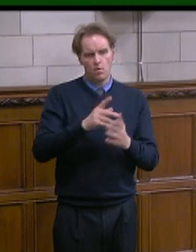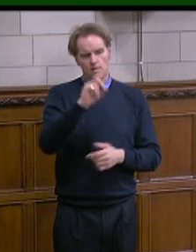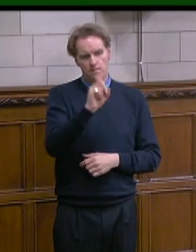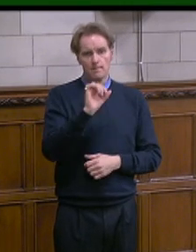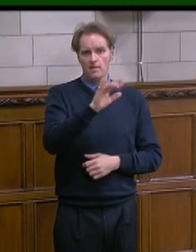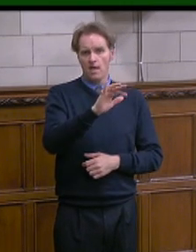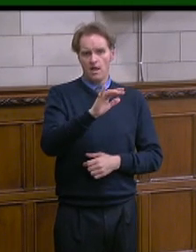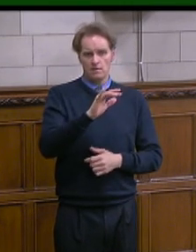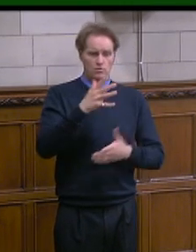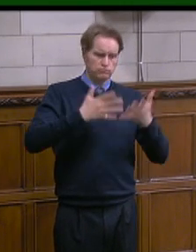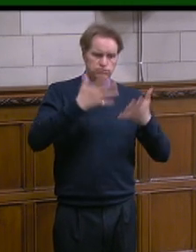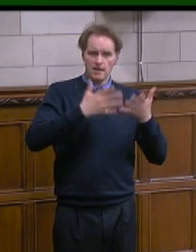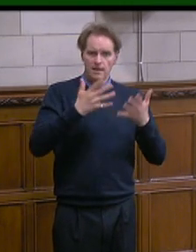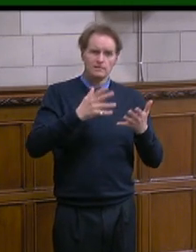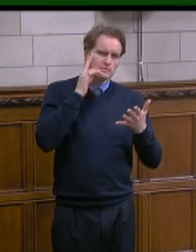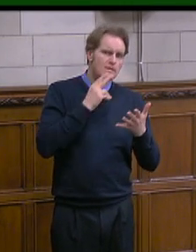whose first or preferred language is BSL.